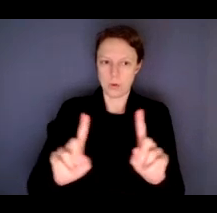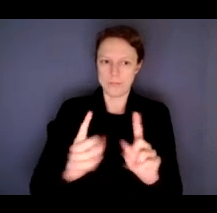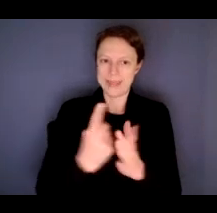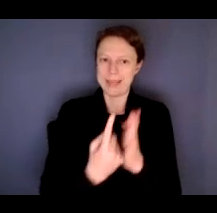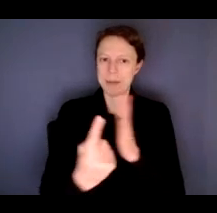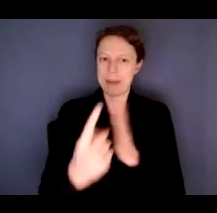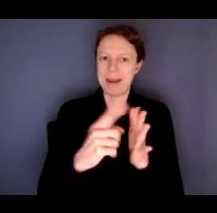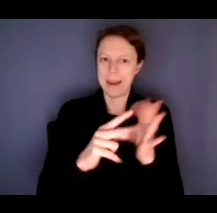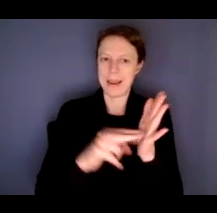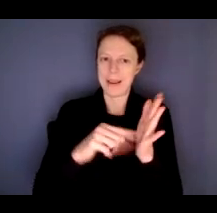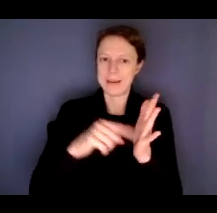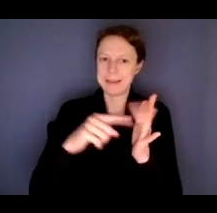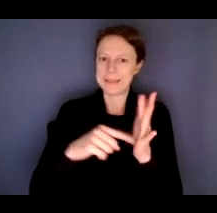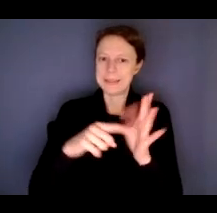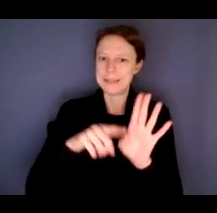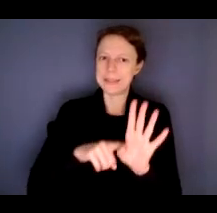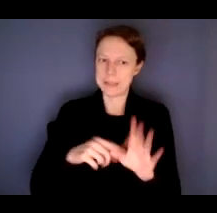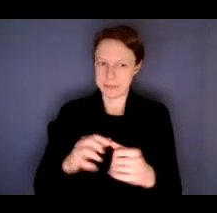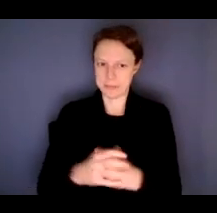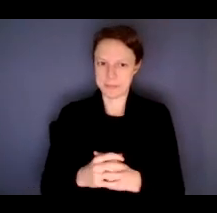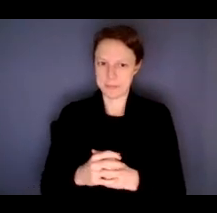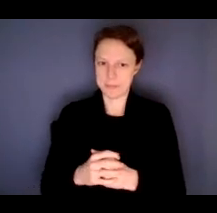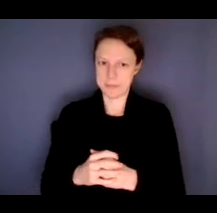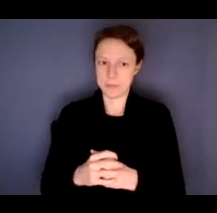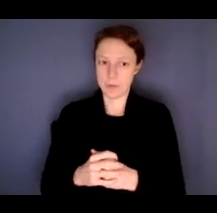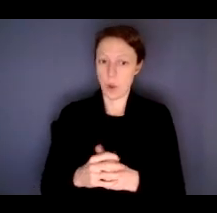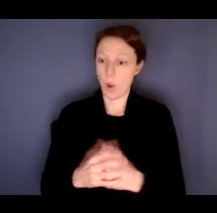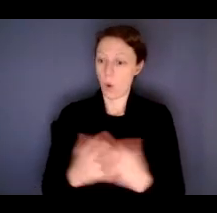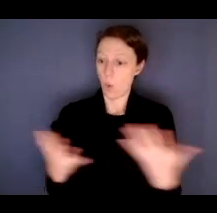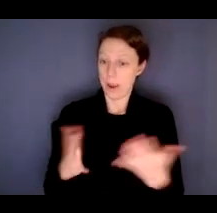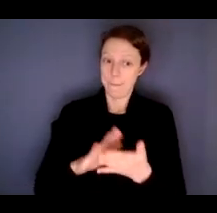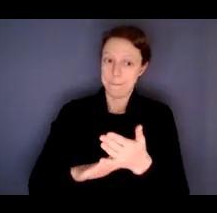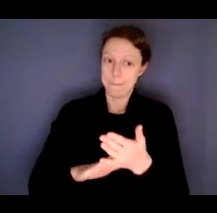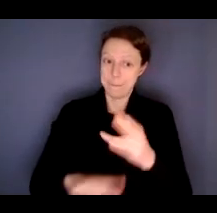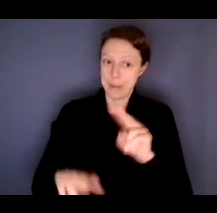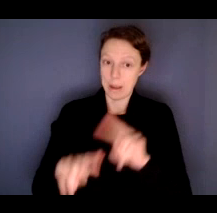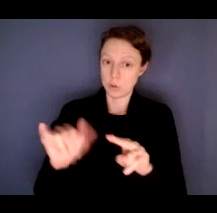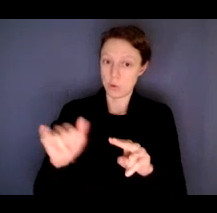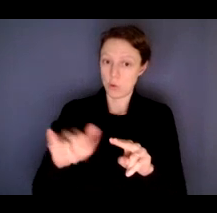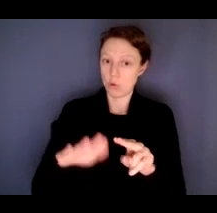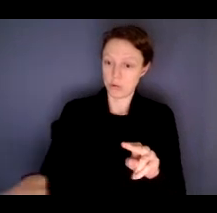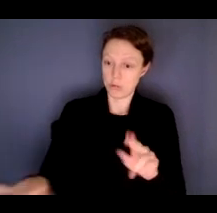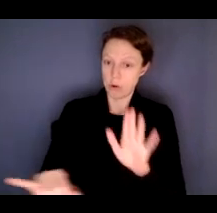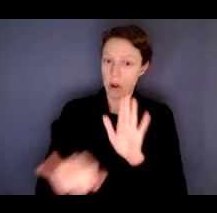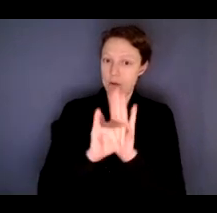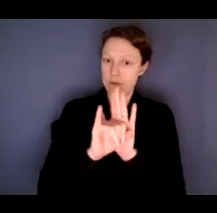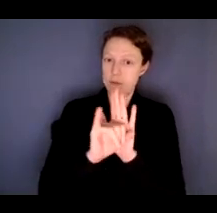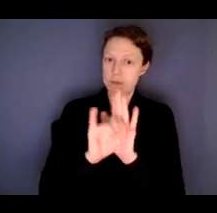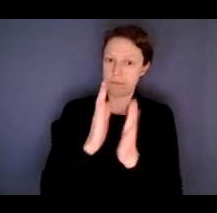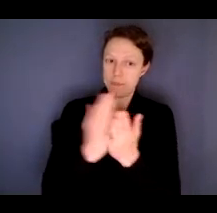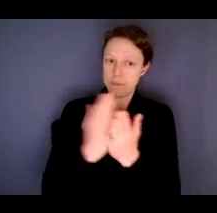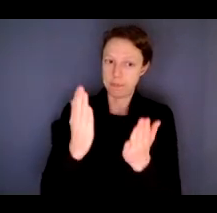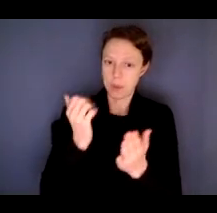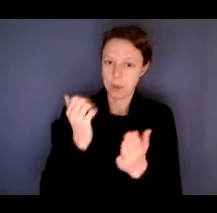it's been identified that children of a family are of Aboriginal or Torres Strait Islander heritage